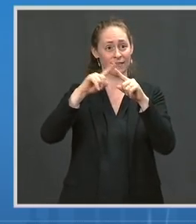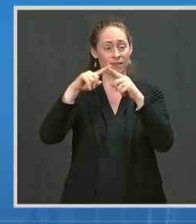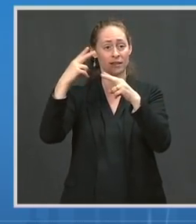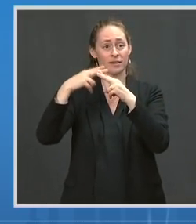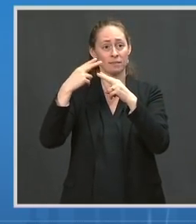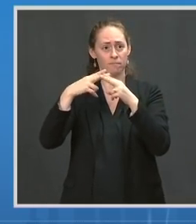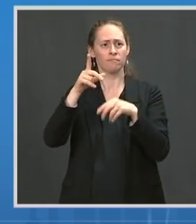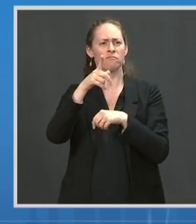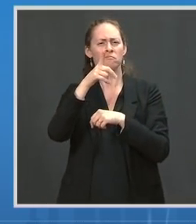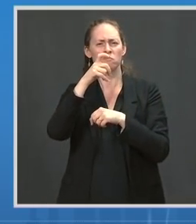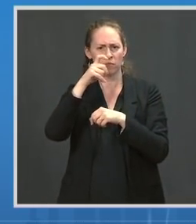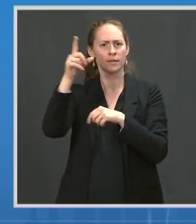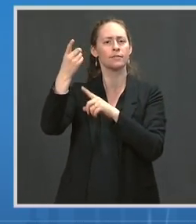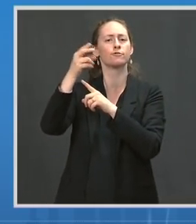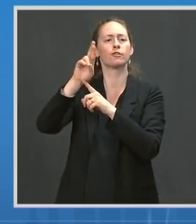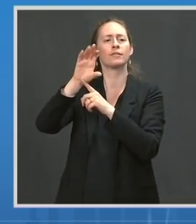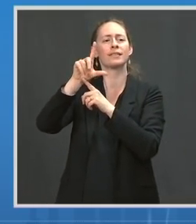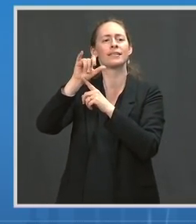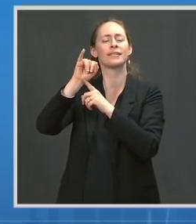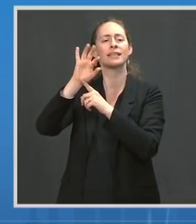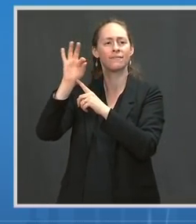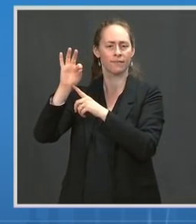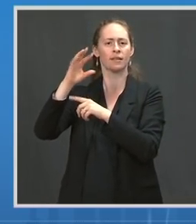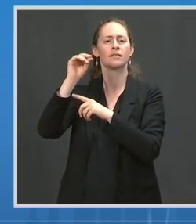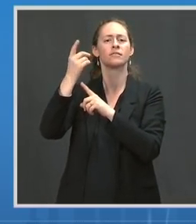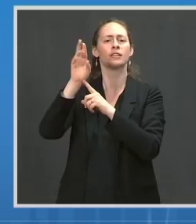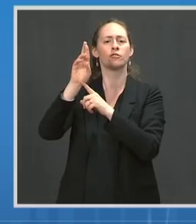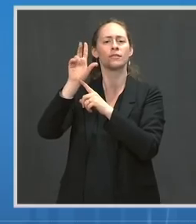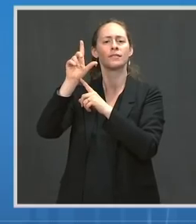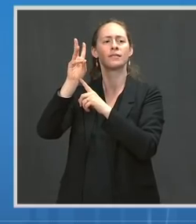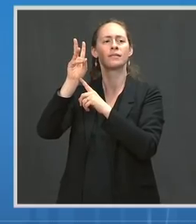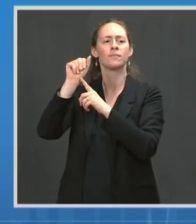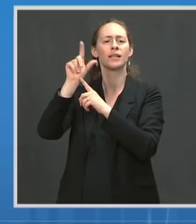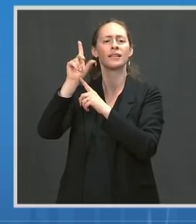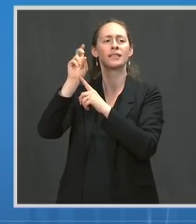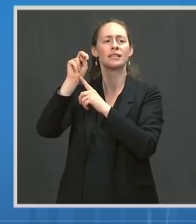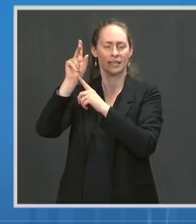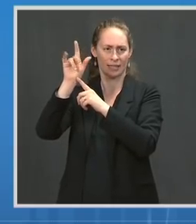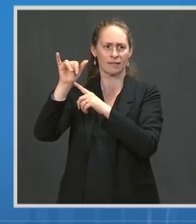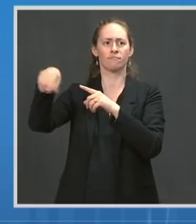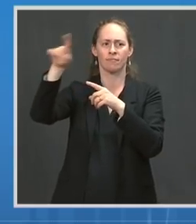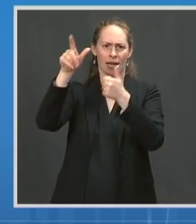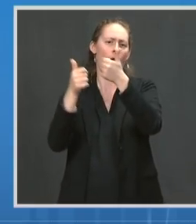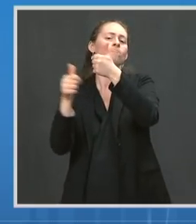who is my Deputy Director of NIAID, but also the Clinical Director of the Institute;